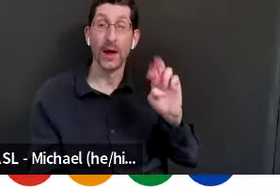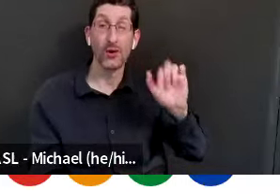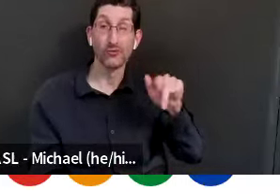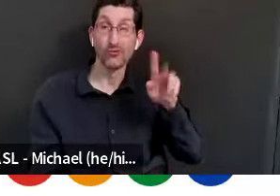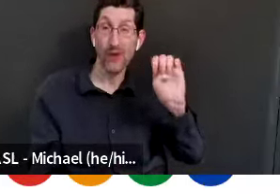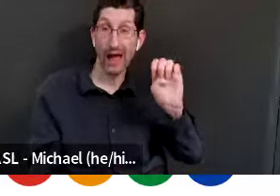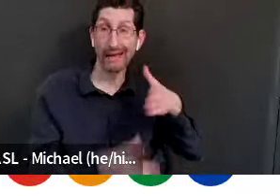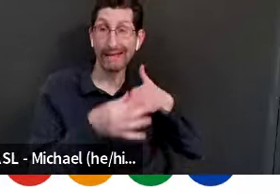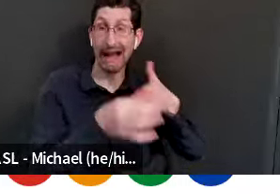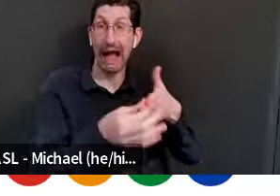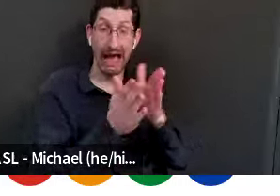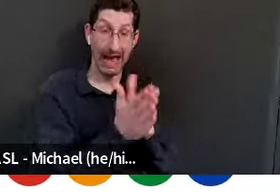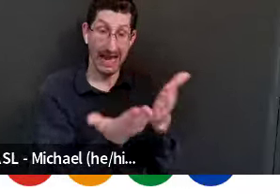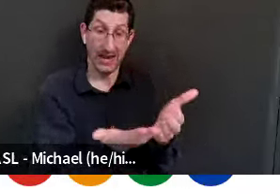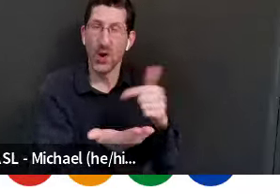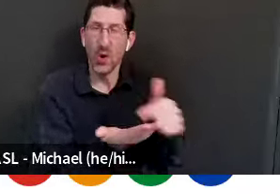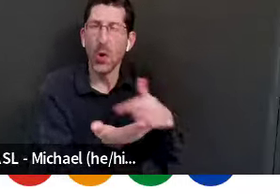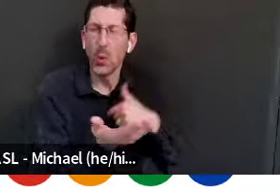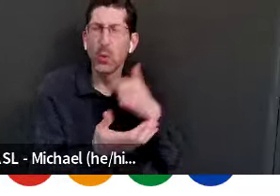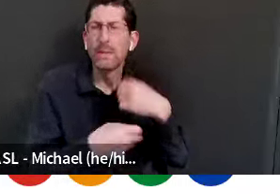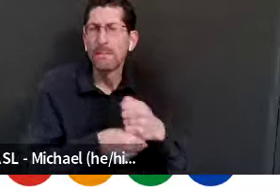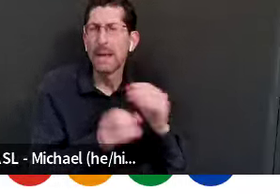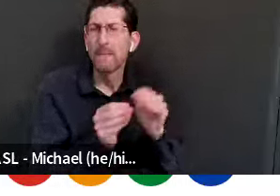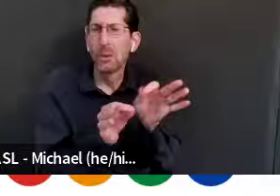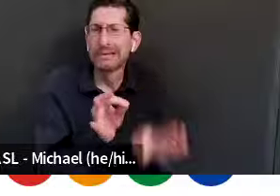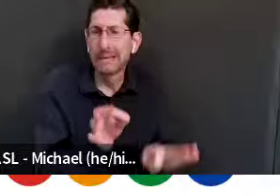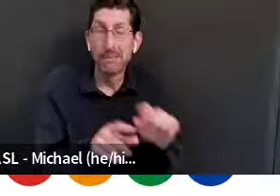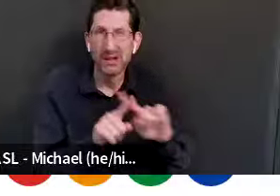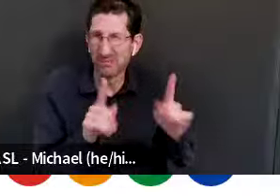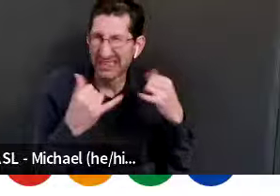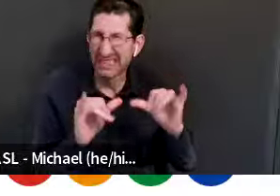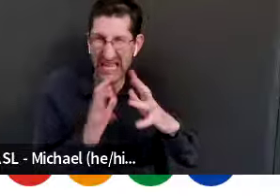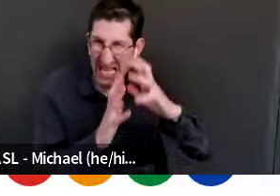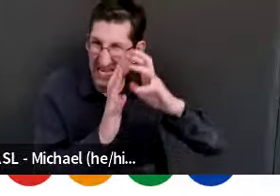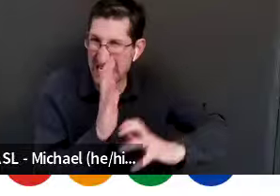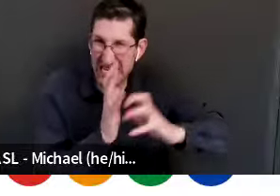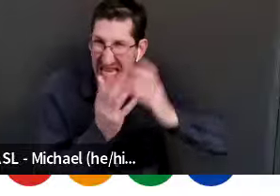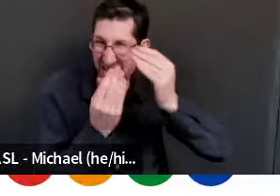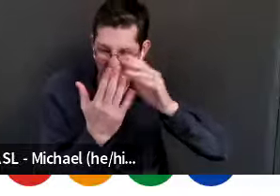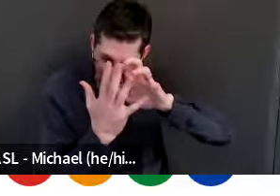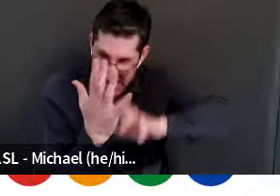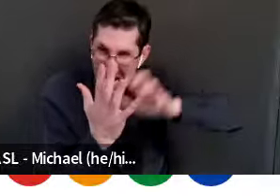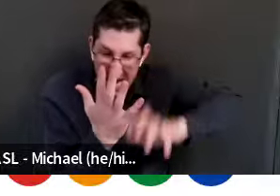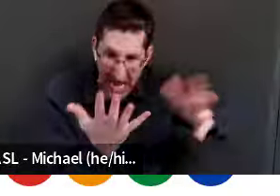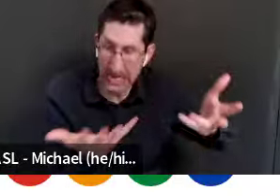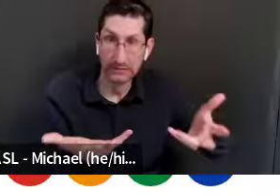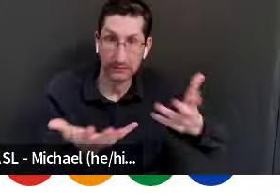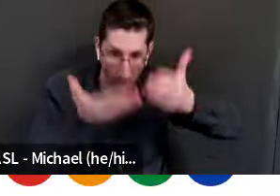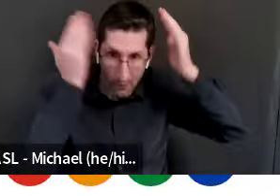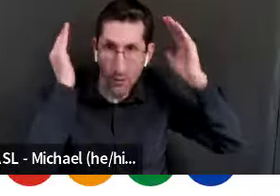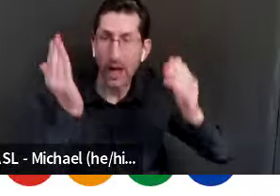RECOGNIZING THAT THE RIDE GUIDE, WHICH WE HAVE WORKED ON SIMPLIFYING IN THE LAST YEAR OR SO. STILL A LOT OF INFORMATION ABOUT